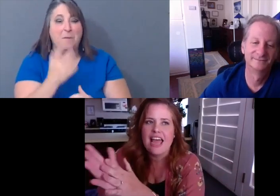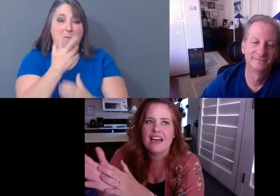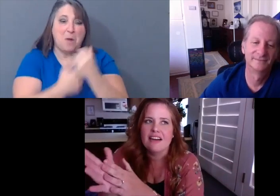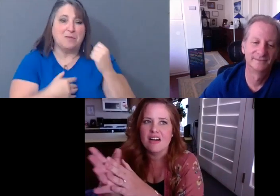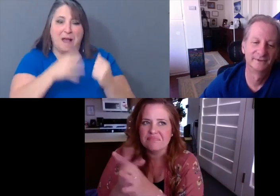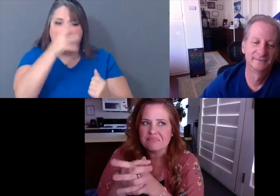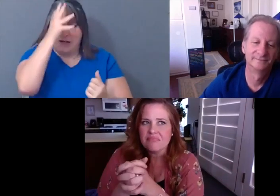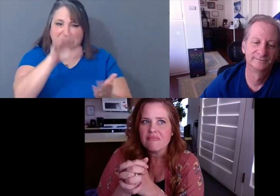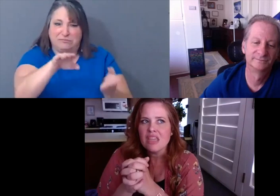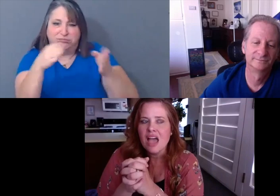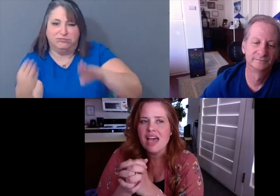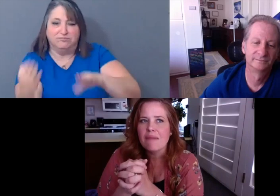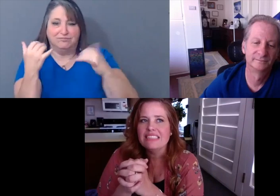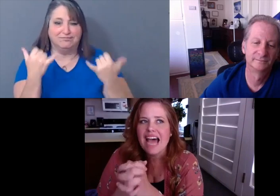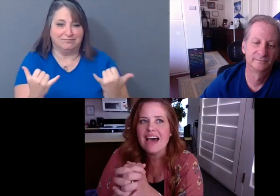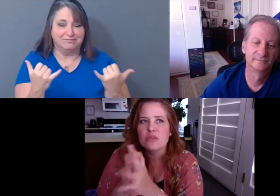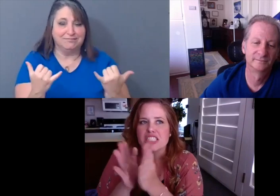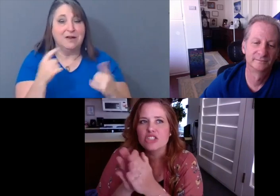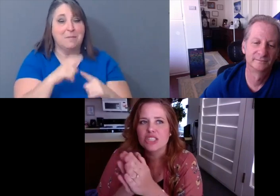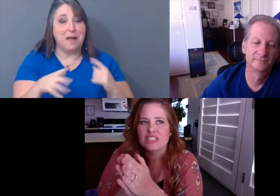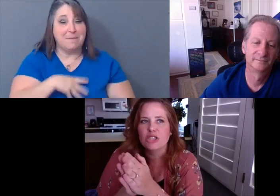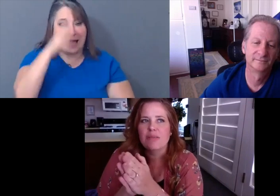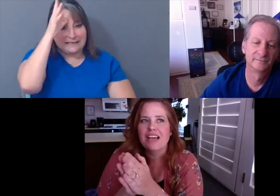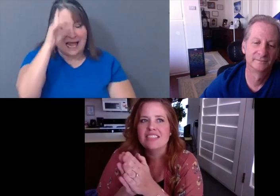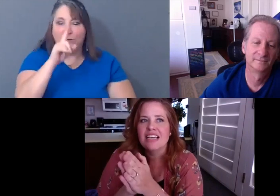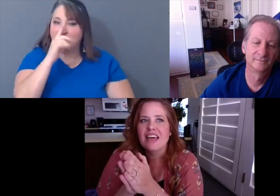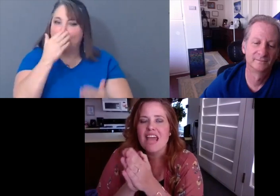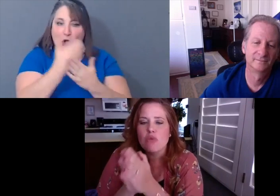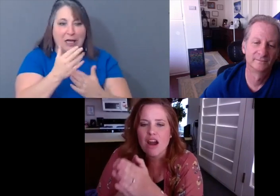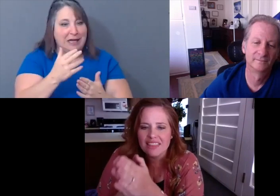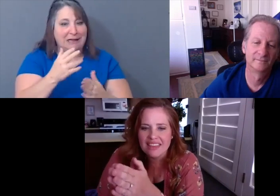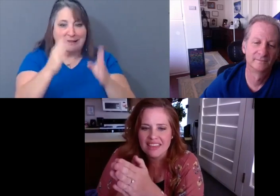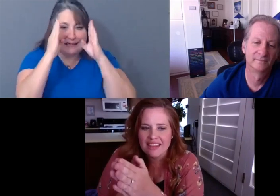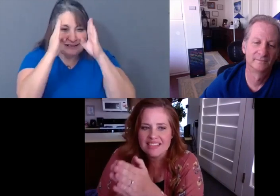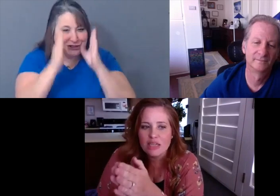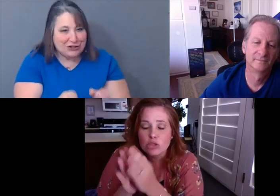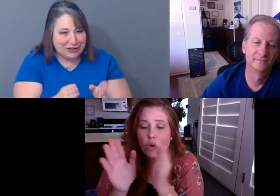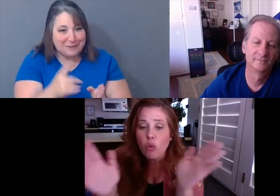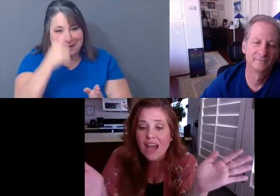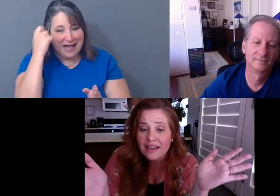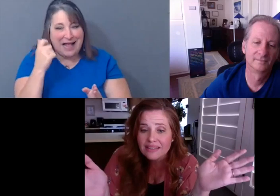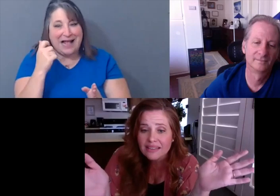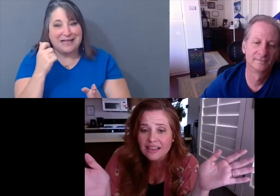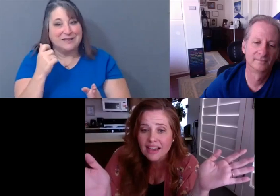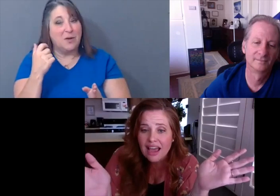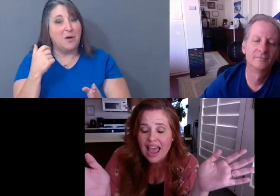And my dad was such a good listener because the ironic thing is that he was so quiet,